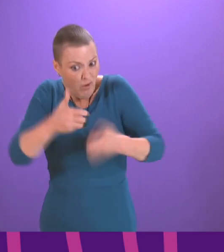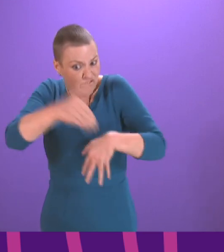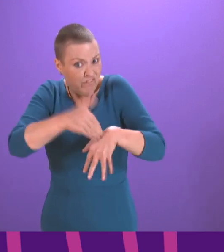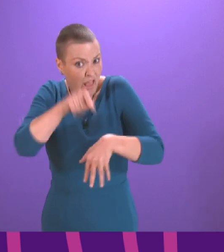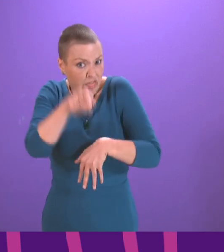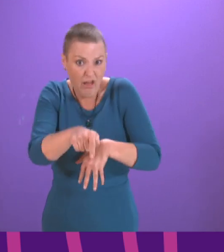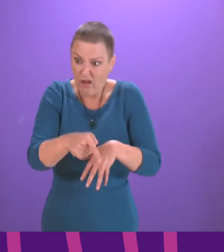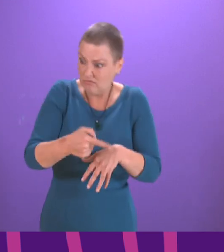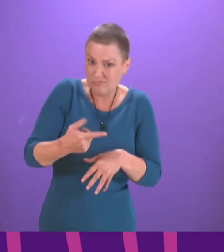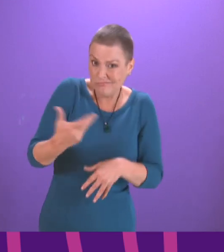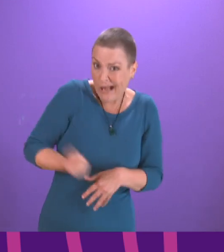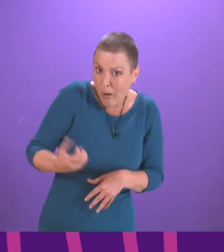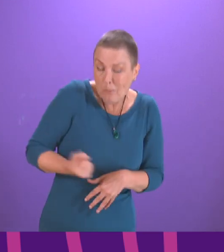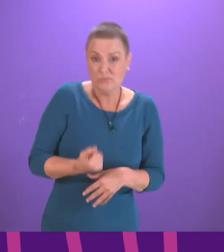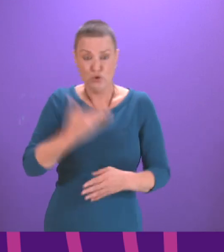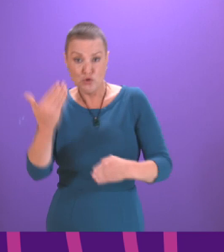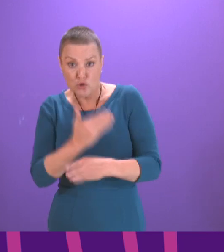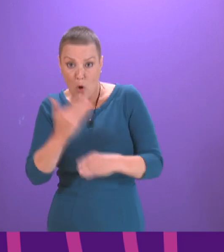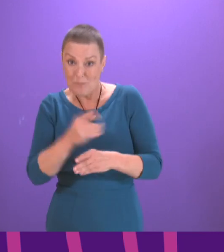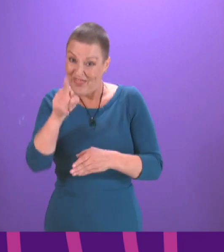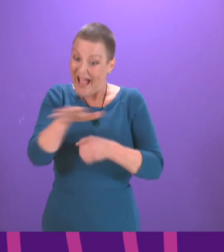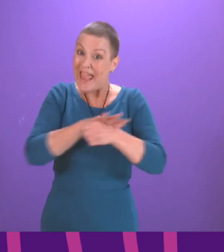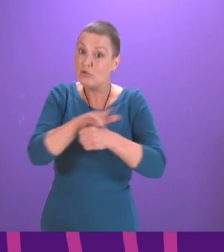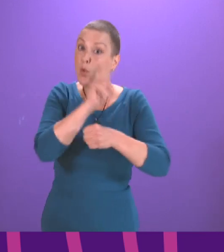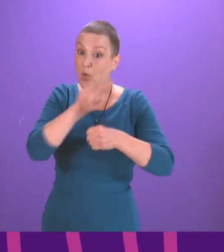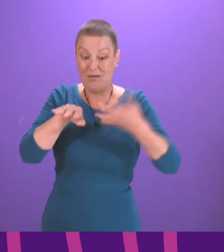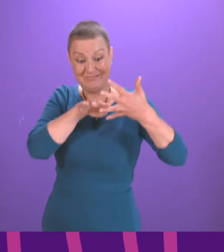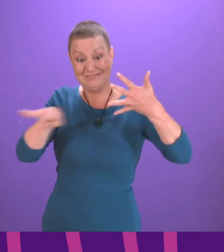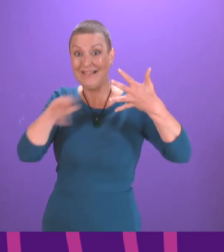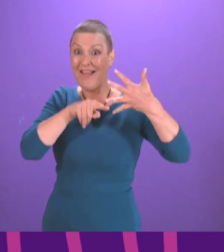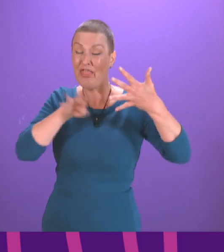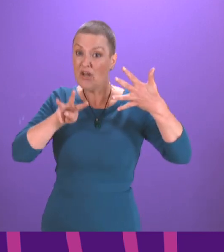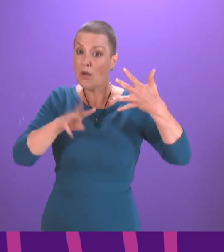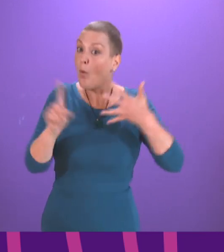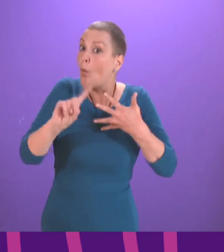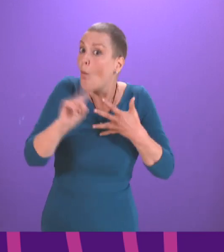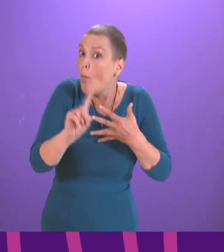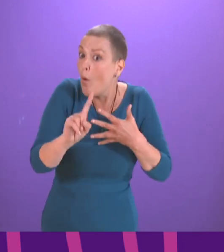people’s jobs and incomes in the areas that are in the higher tiers? What further consultation